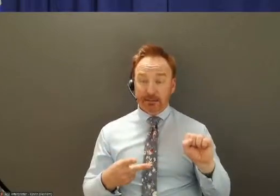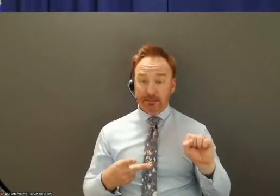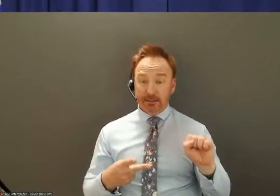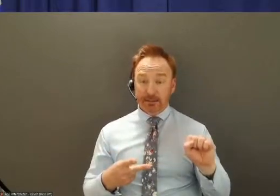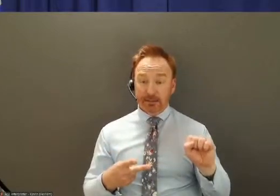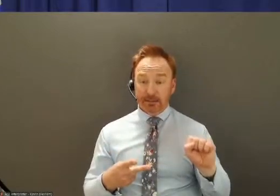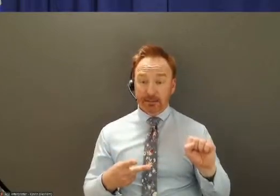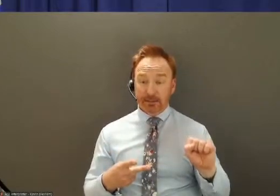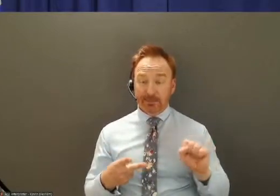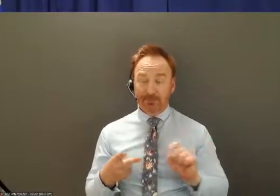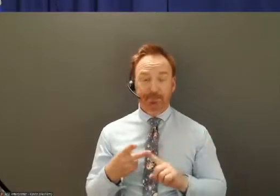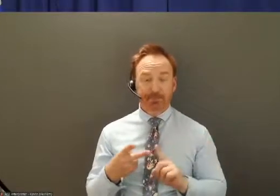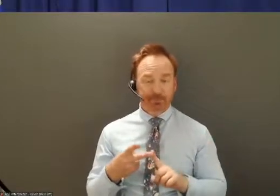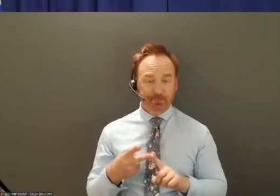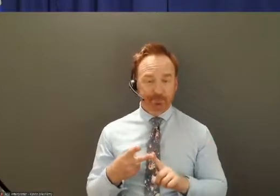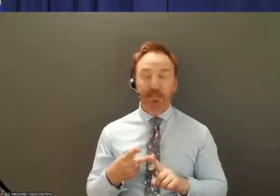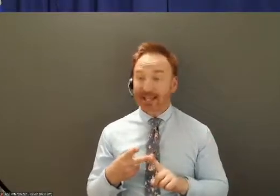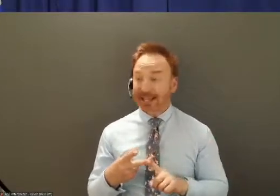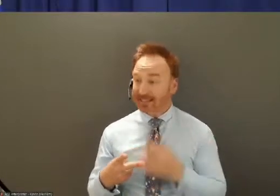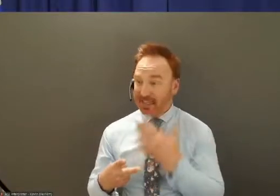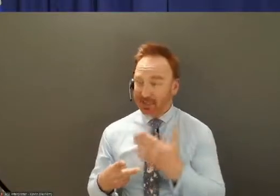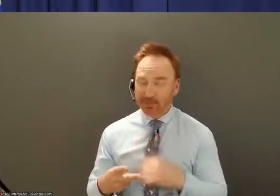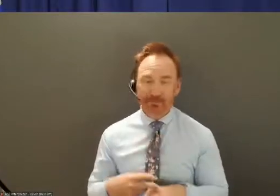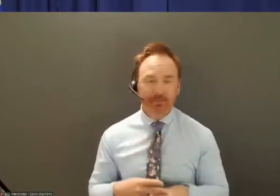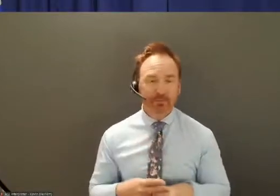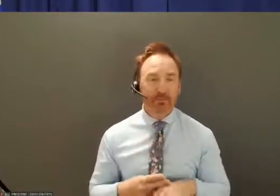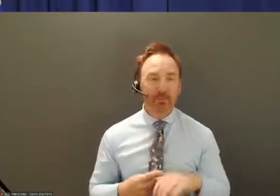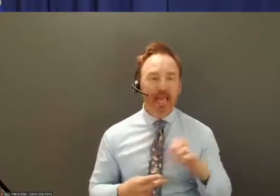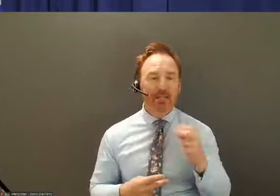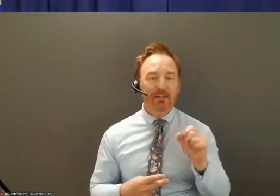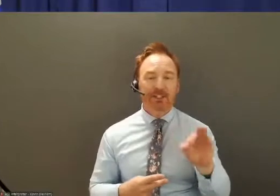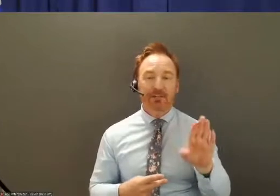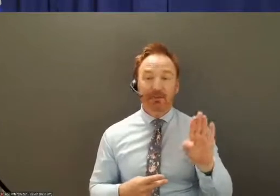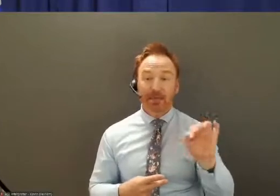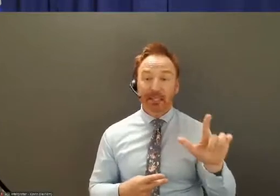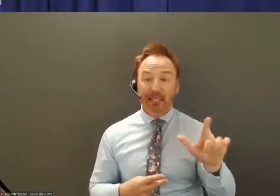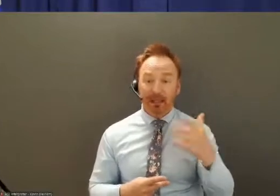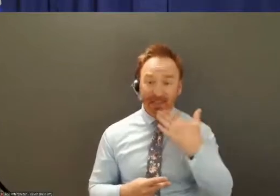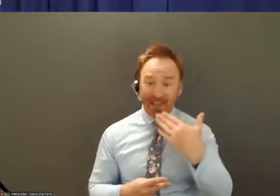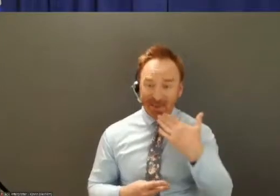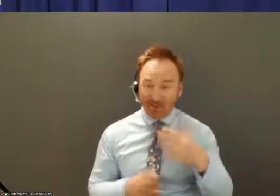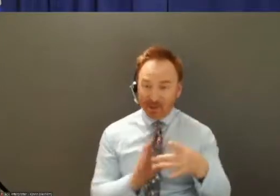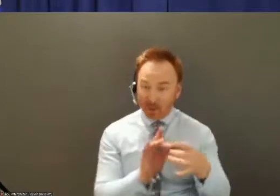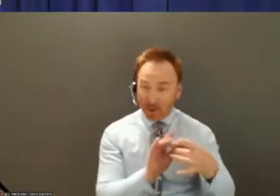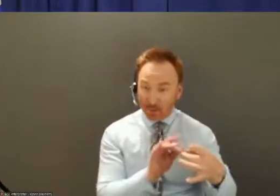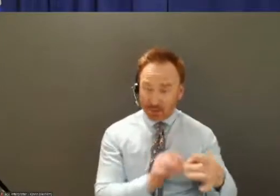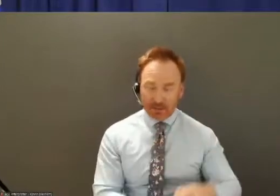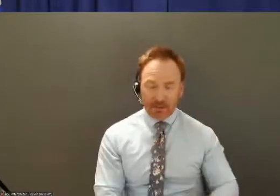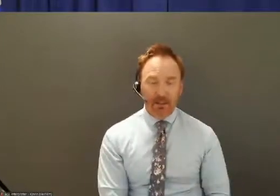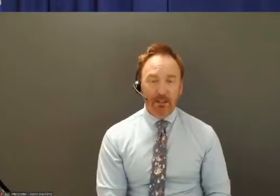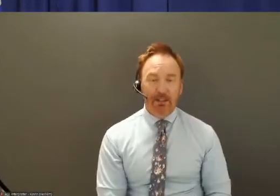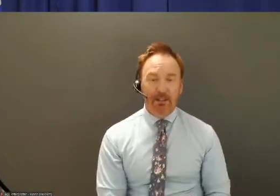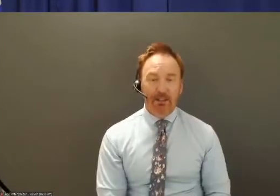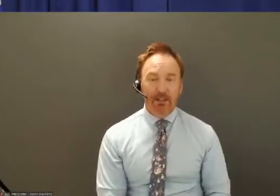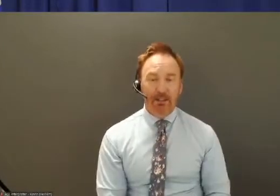information creates more of an awareness in the community and people are more vigilant and